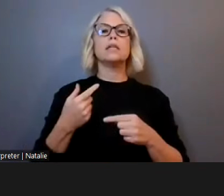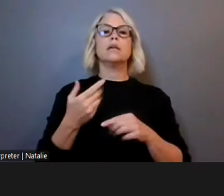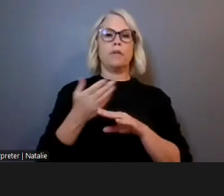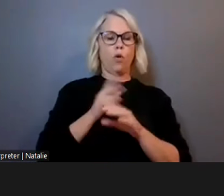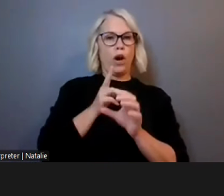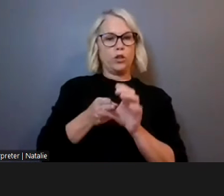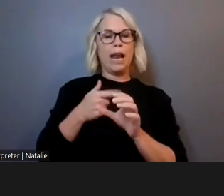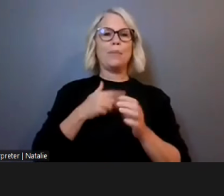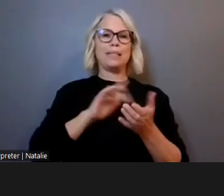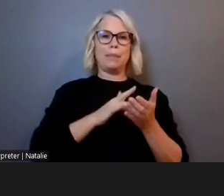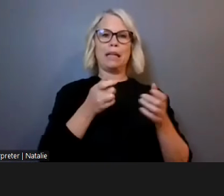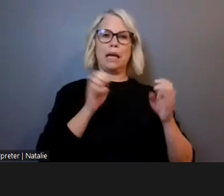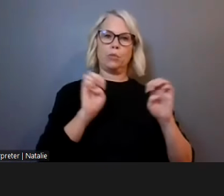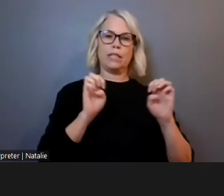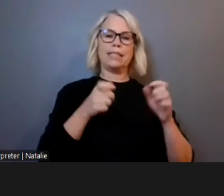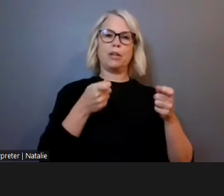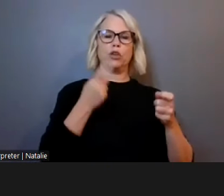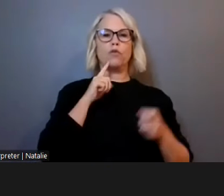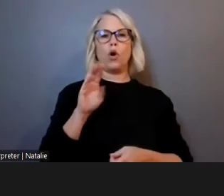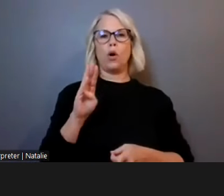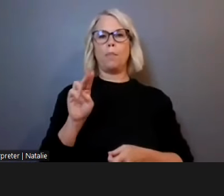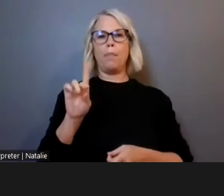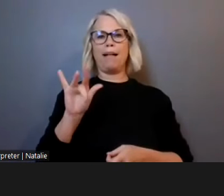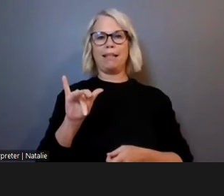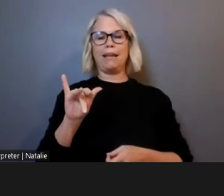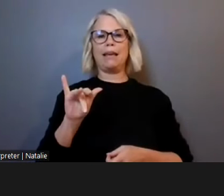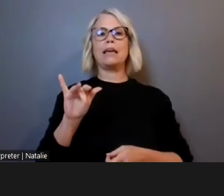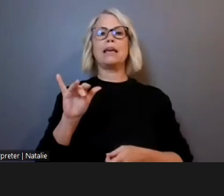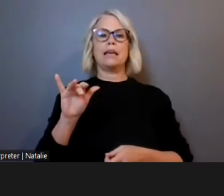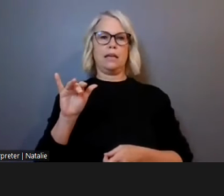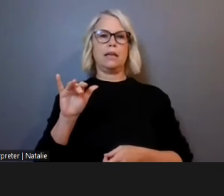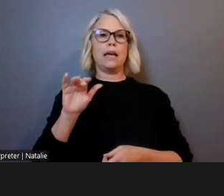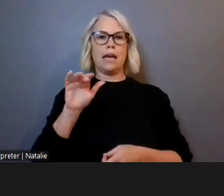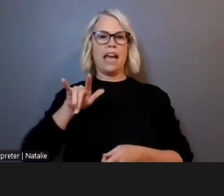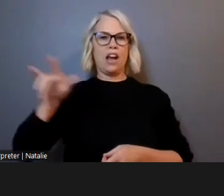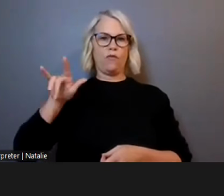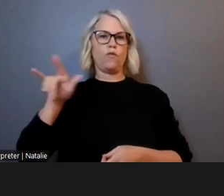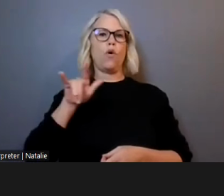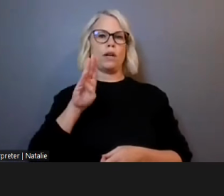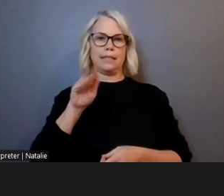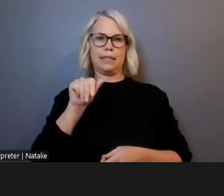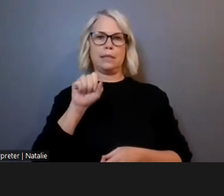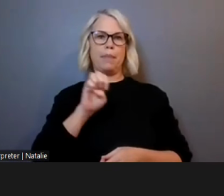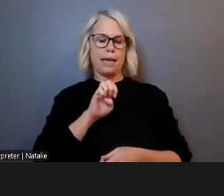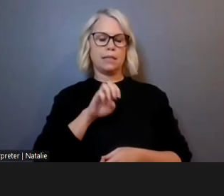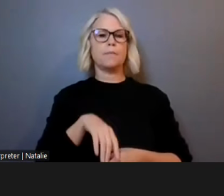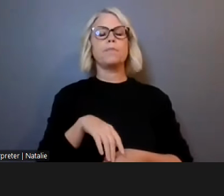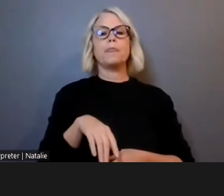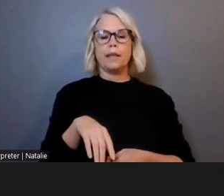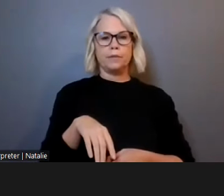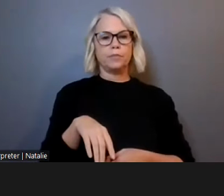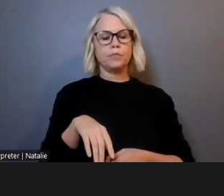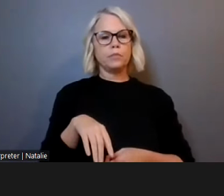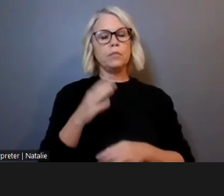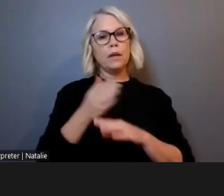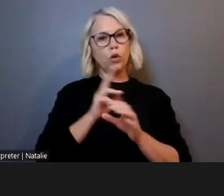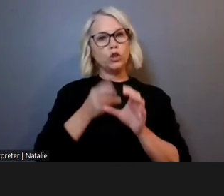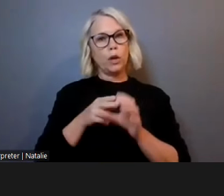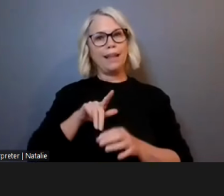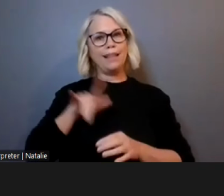manager at Buckley base, and prior to assuming that position, I was on active duty status